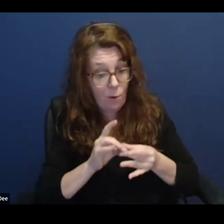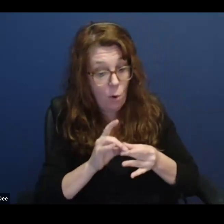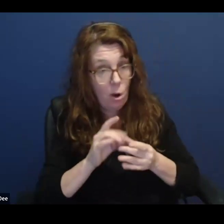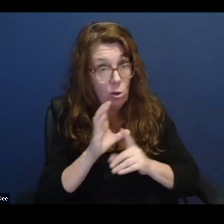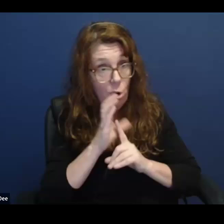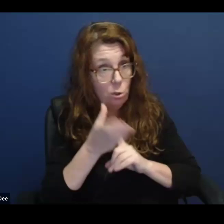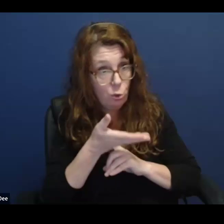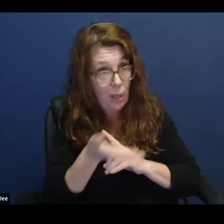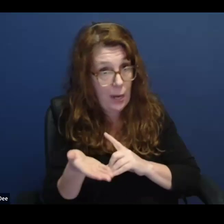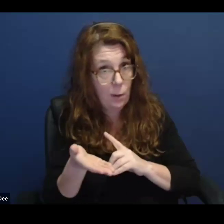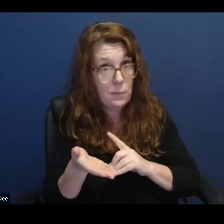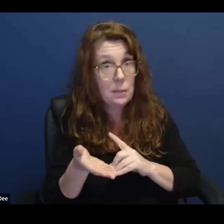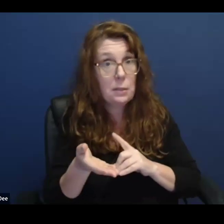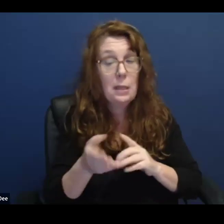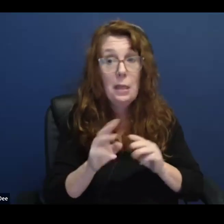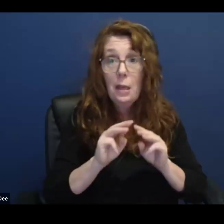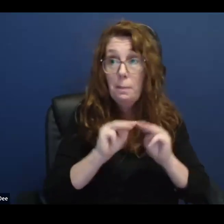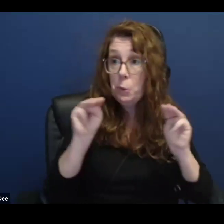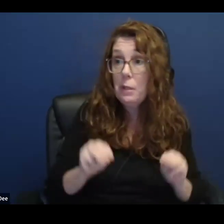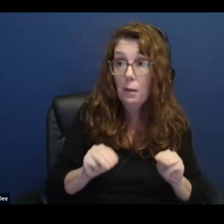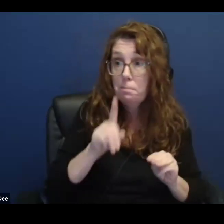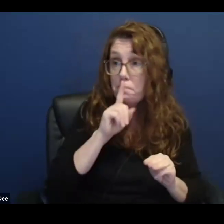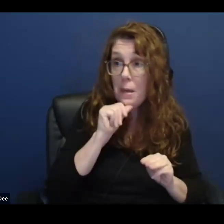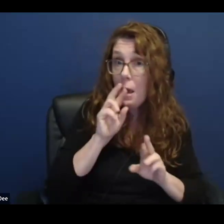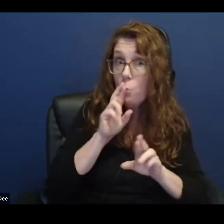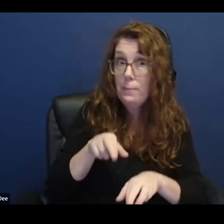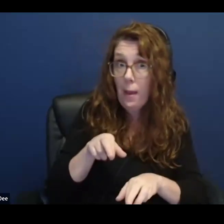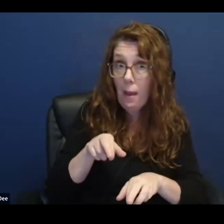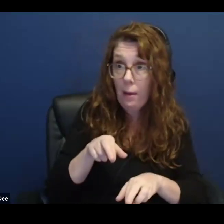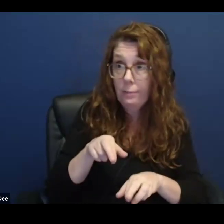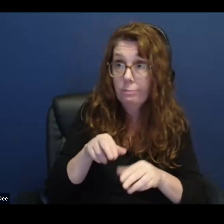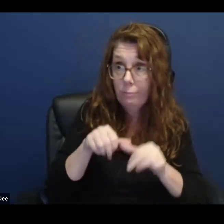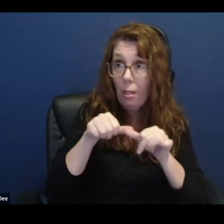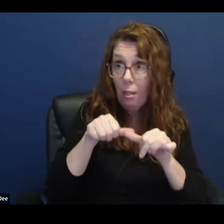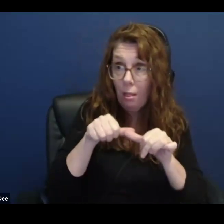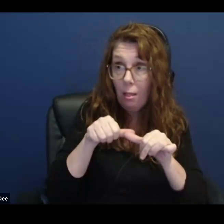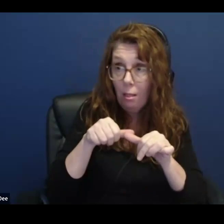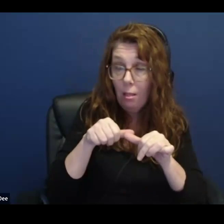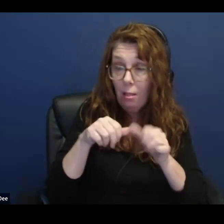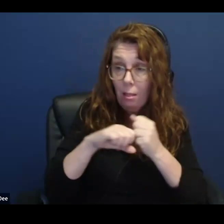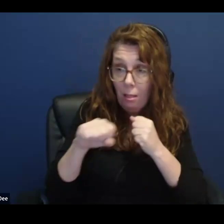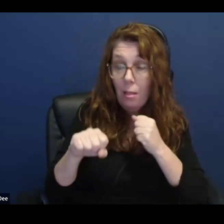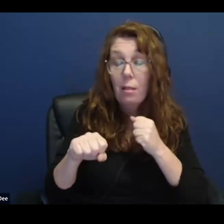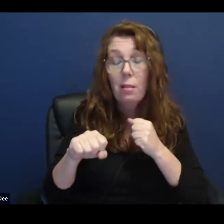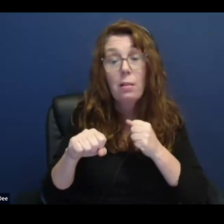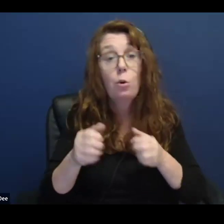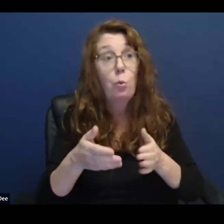and the museum was being non-responsive, then perhaps making a request for repatriation